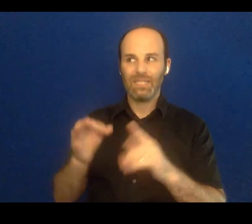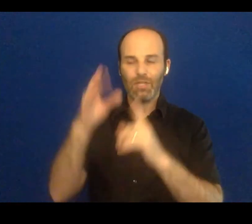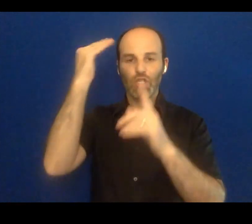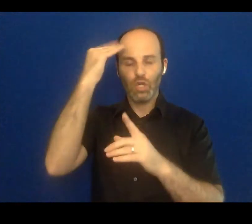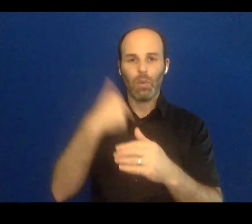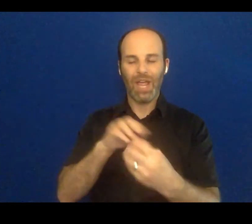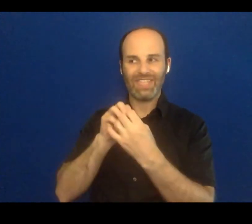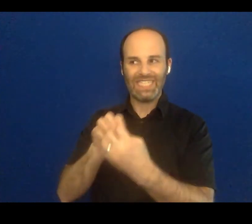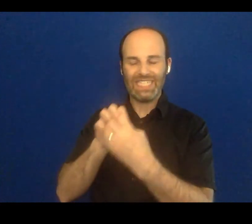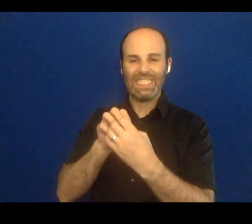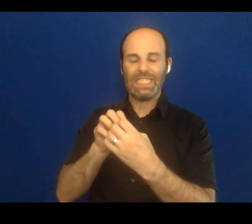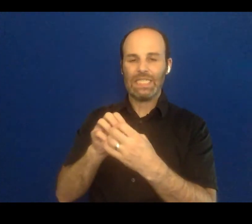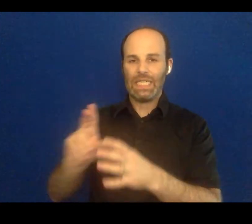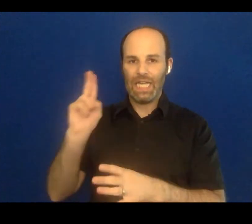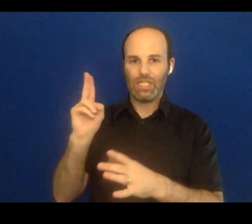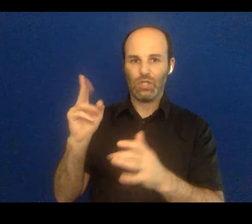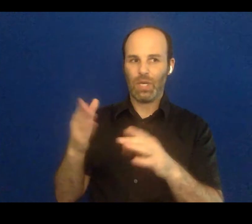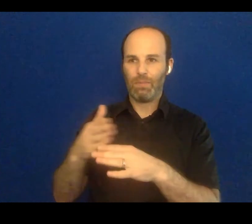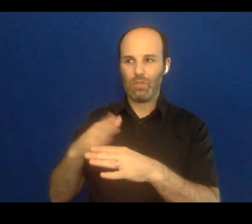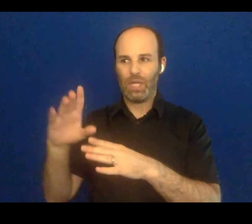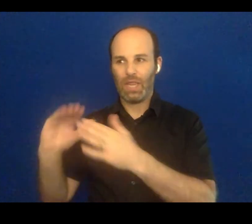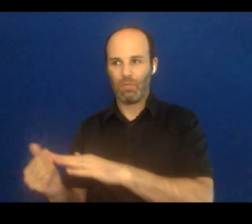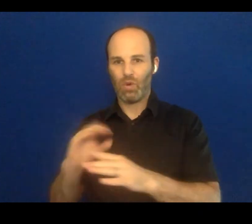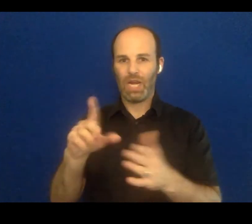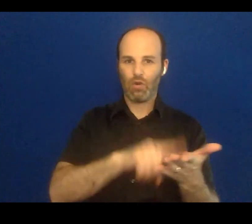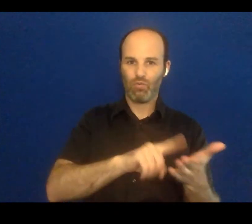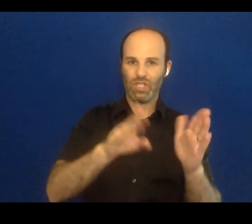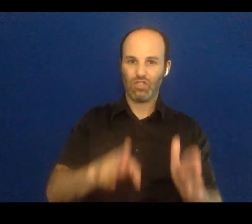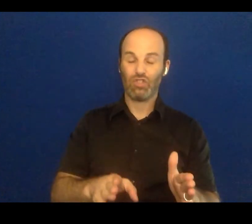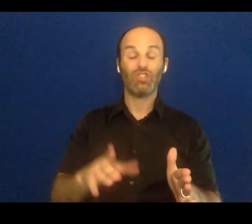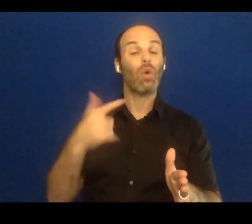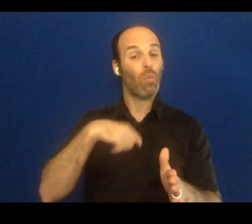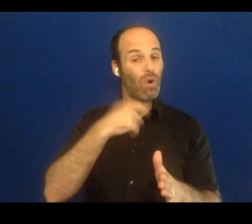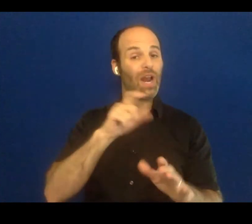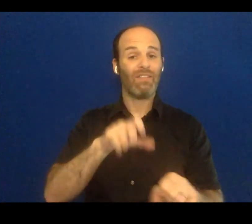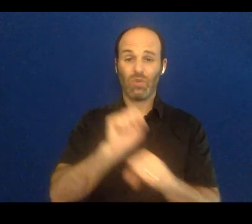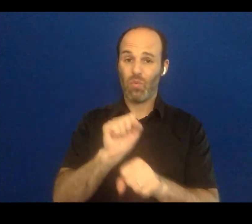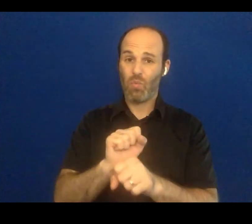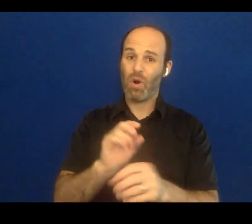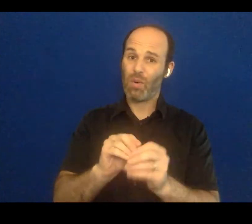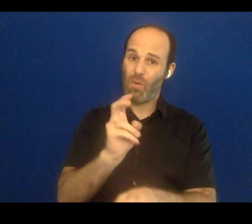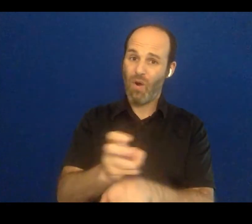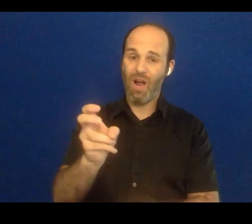DISABILITY COMMUNITY AND RESEARCHERS THAT IS SOMETHING THAT WE HAVE TO DO A LOT MORE WORK ON IF WE ACTUALLY WANT TO